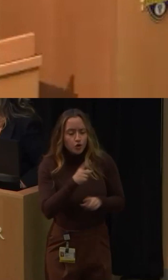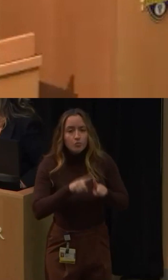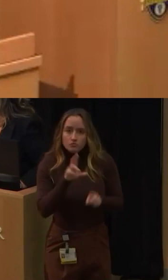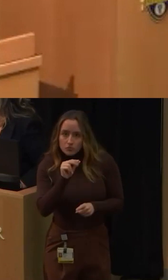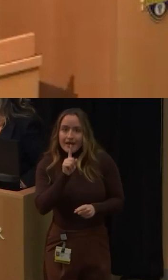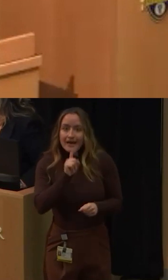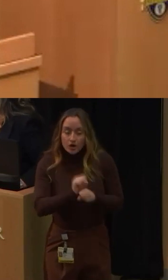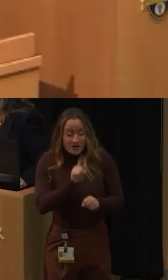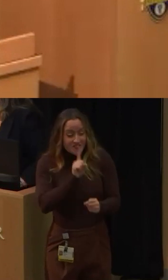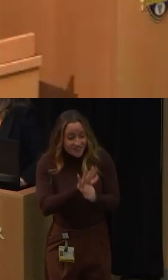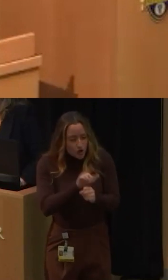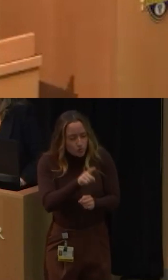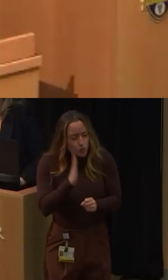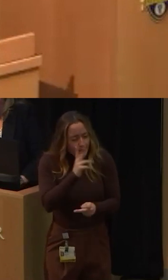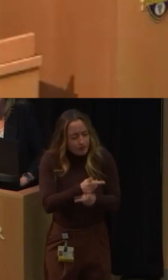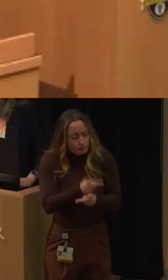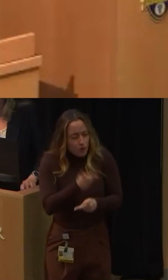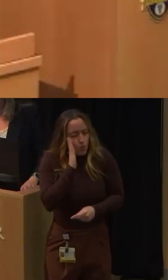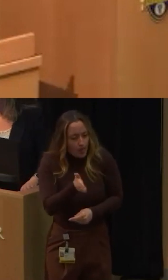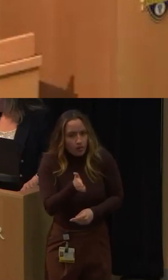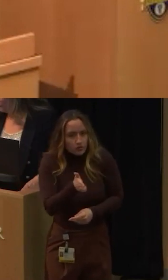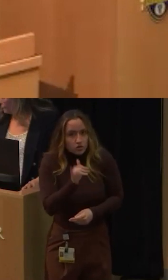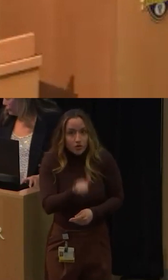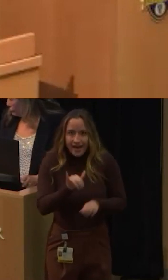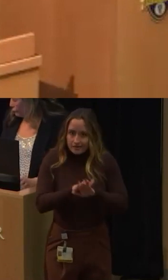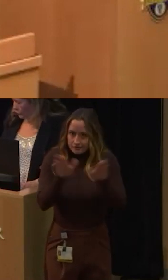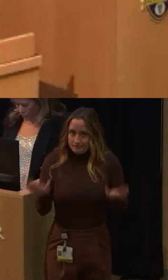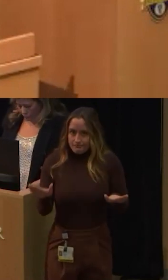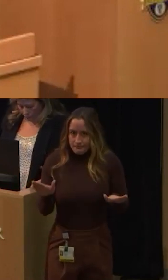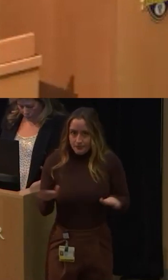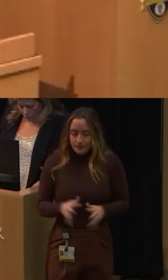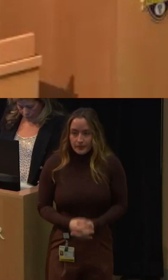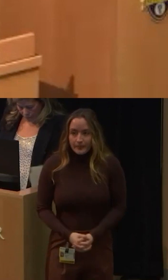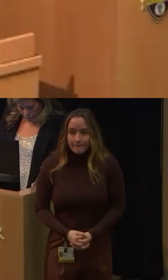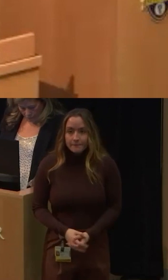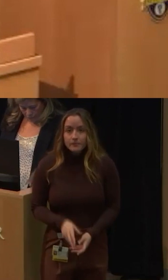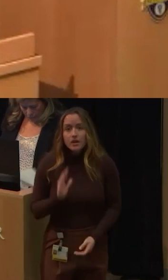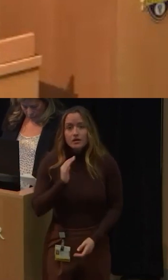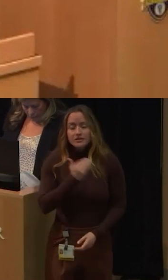That's an important distinction, so the responsibilities, then, of the medical center within the university